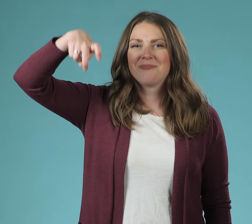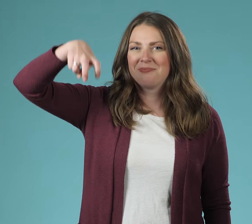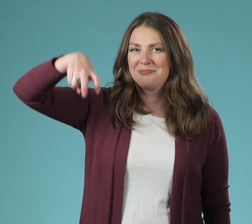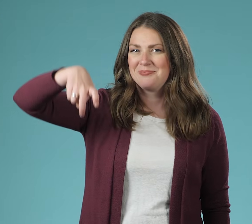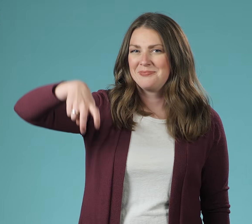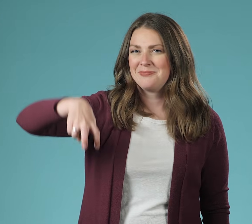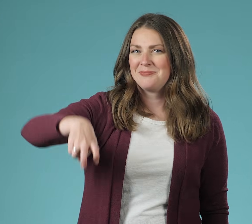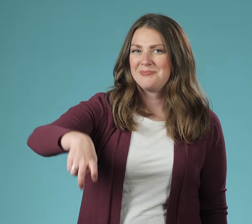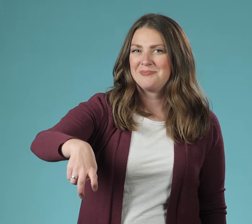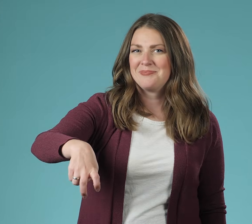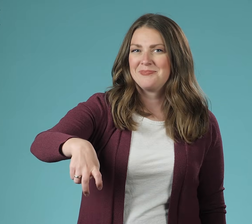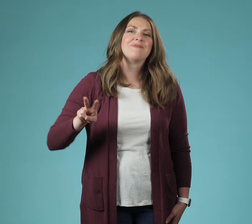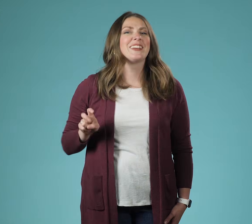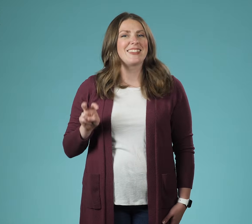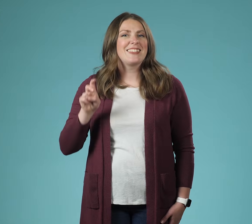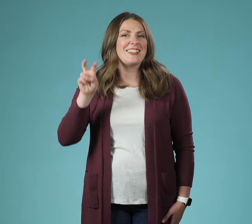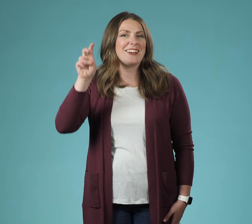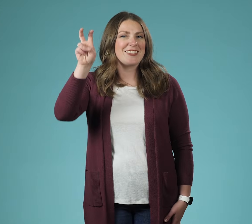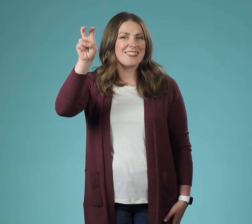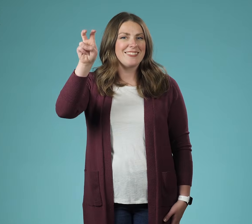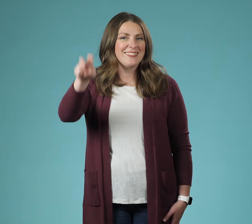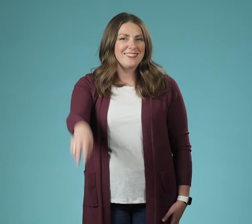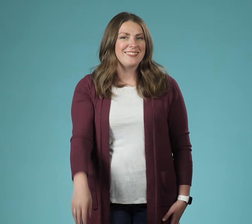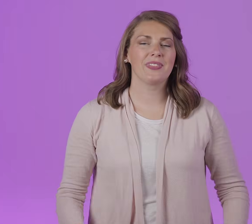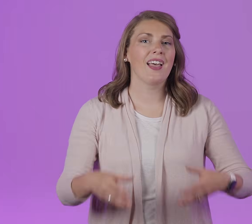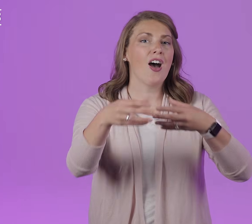or down the stairs, 'stairs'.